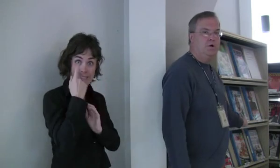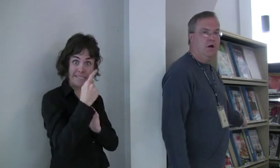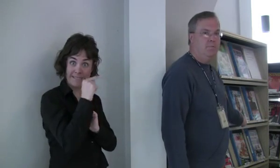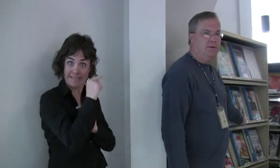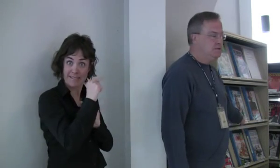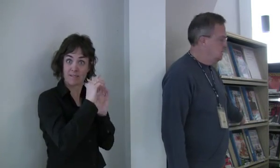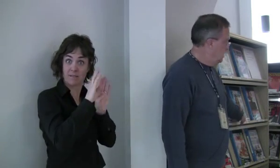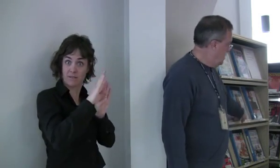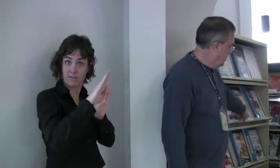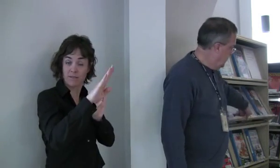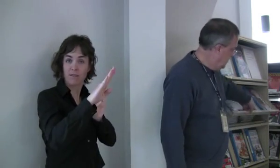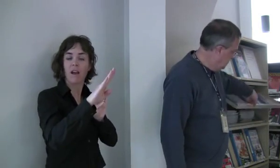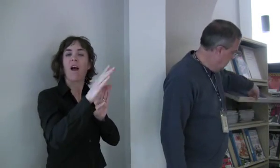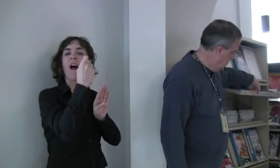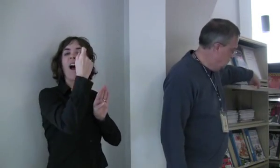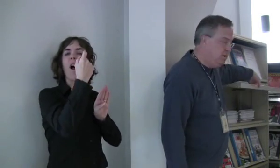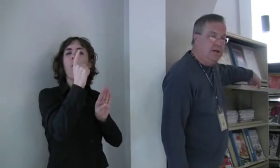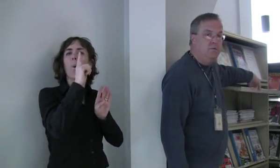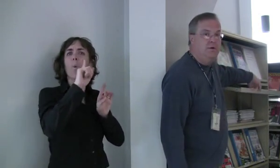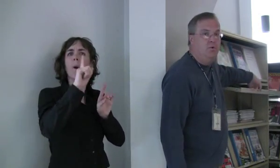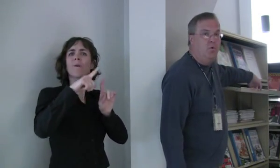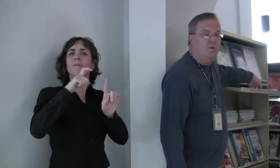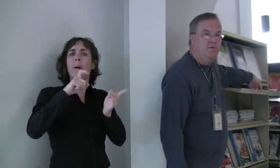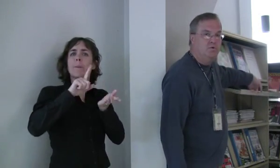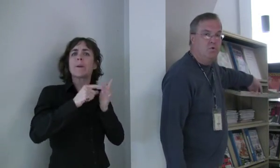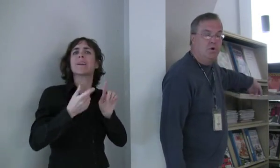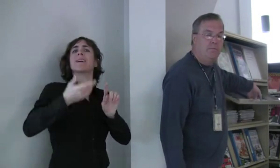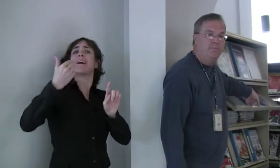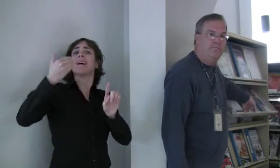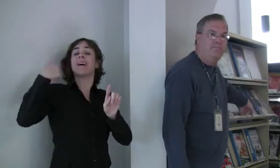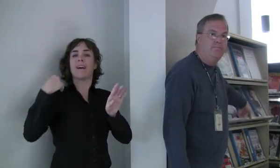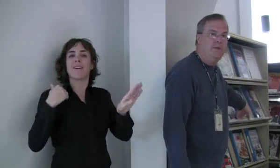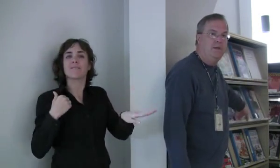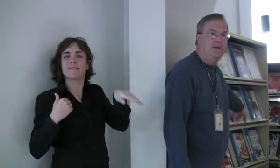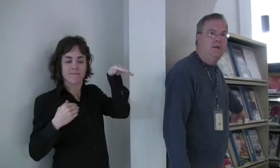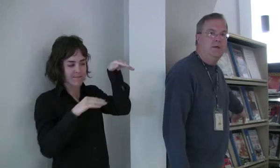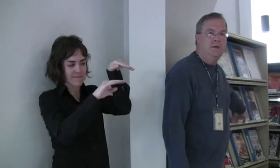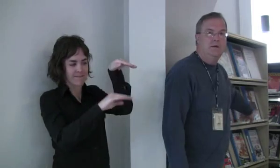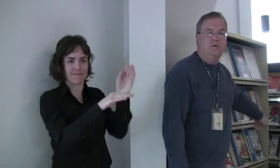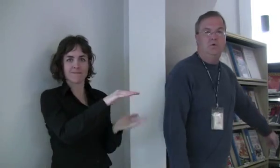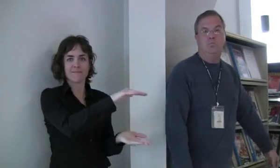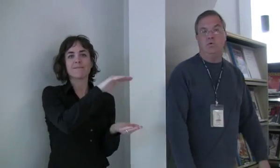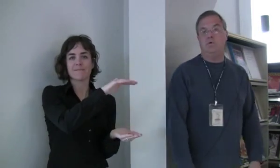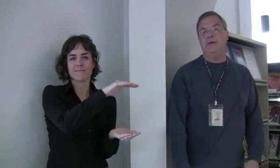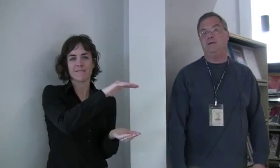on these shelves and older copies are in drawers underneath.